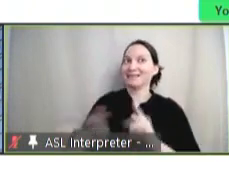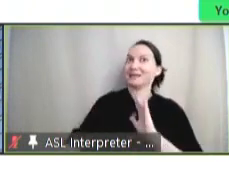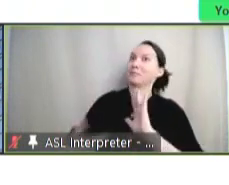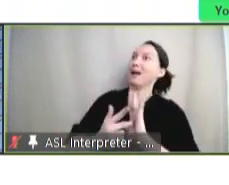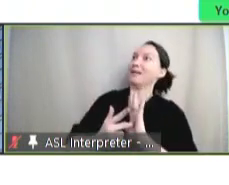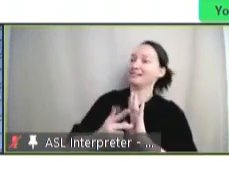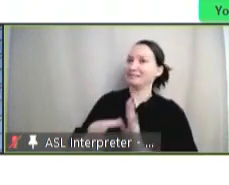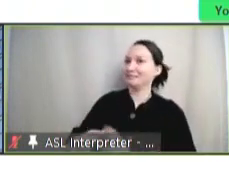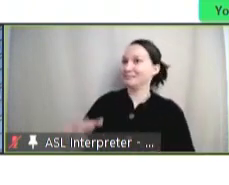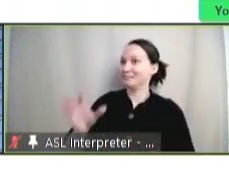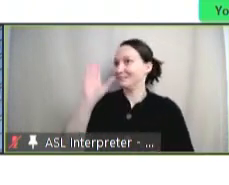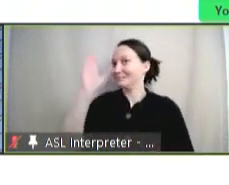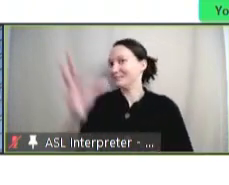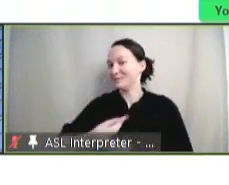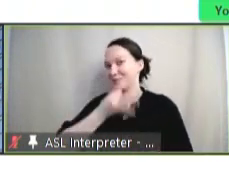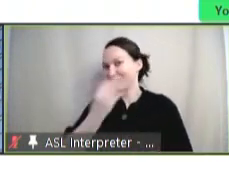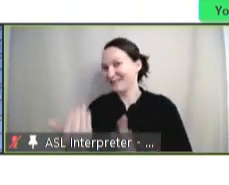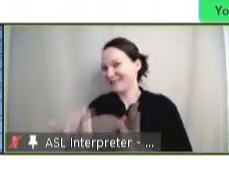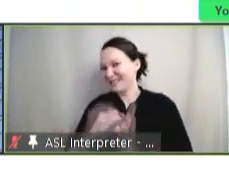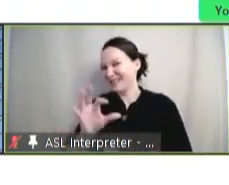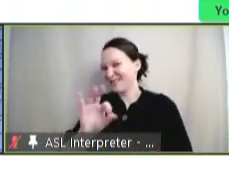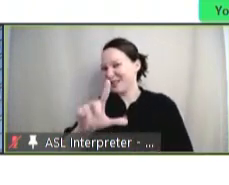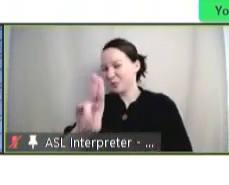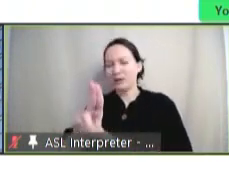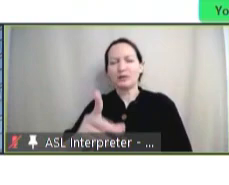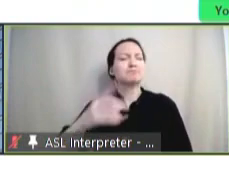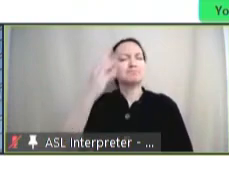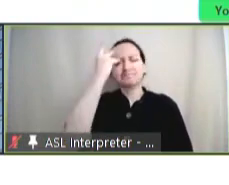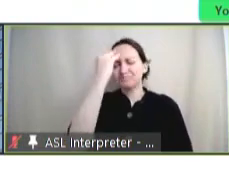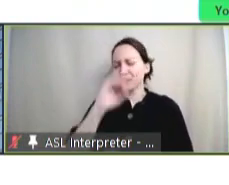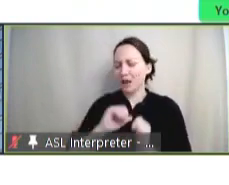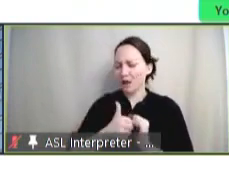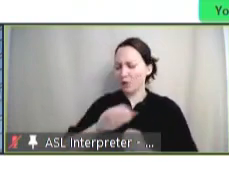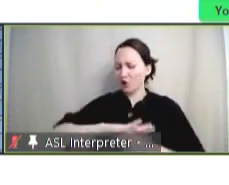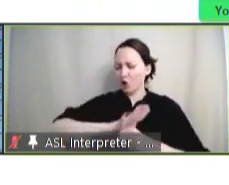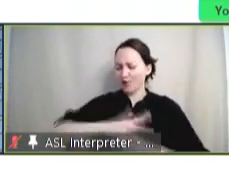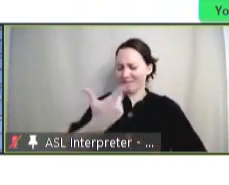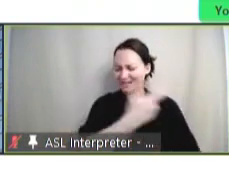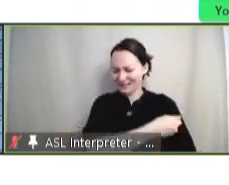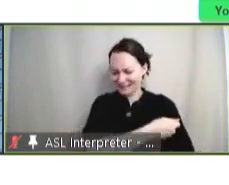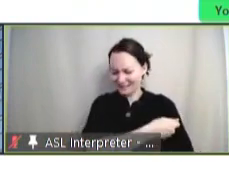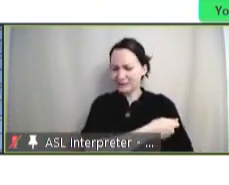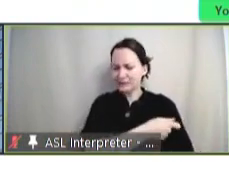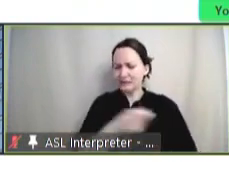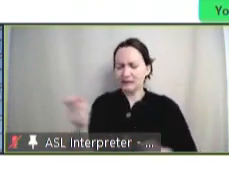And I keep thinking about how the discussion of the COVID vaccine has framed people's thinking